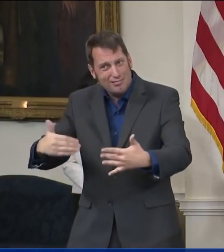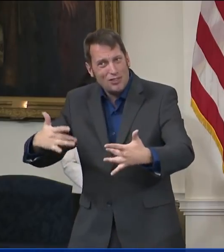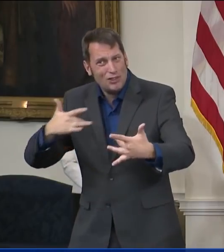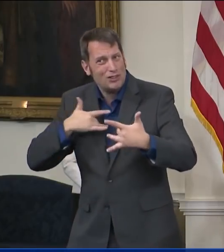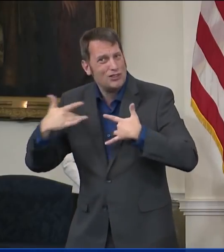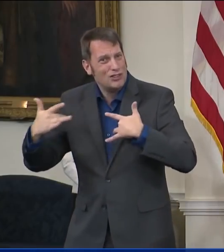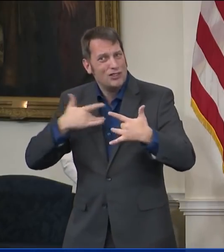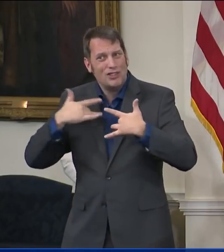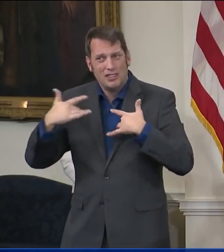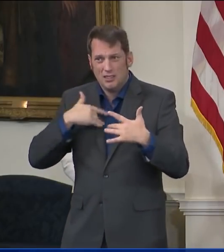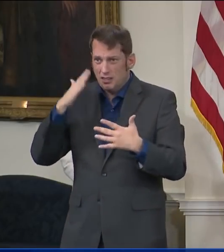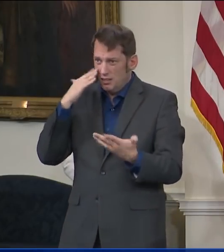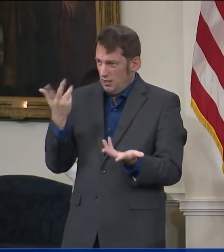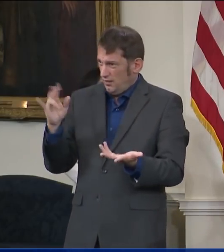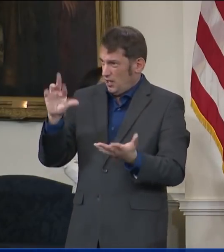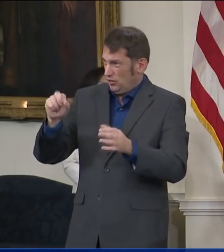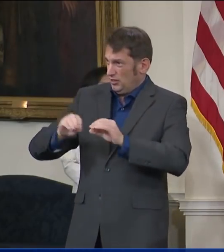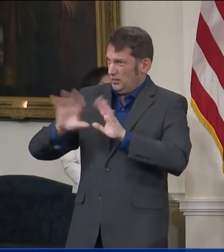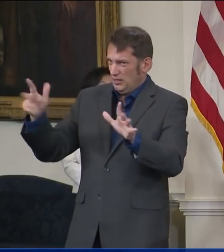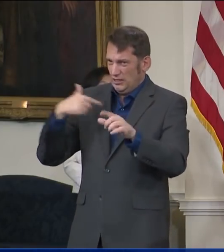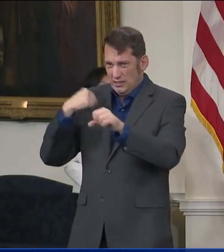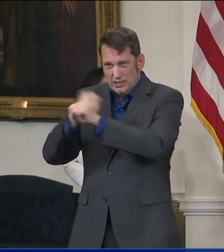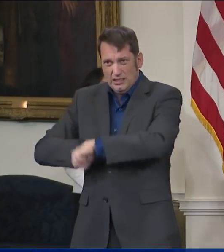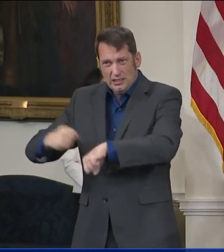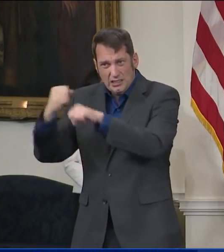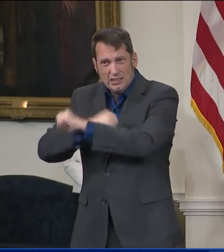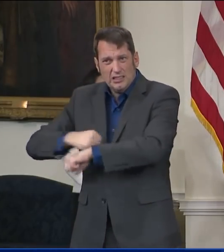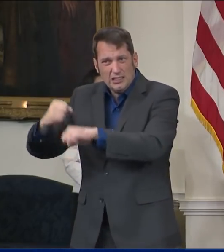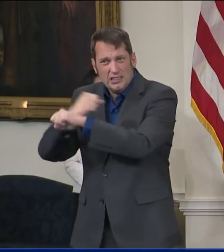WE’RE IN THE MIDDLE OF THIS BATTLE.